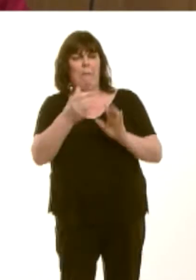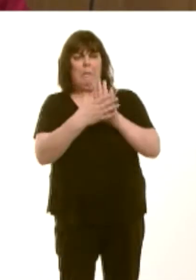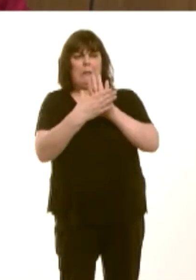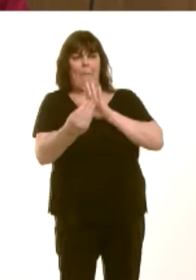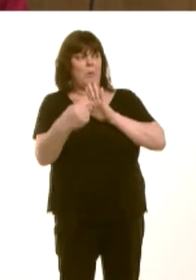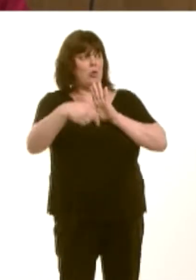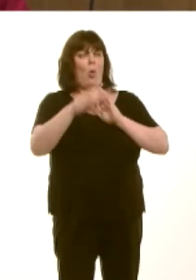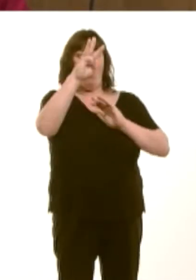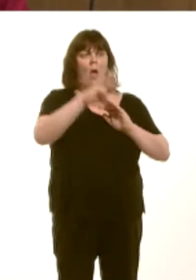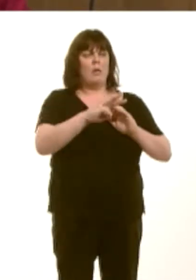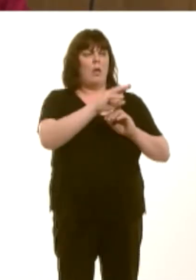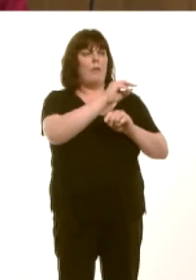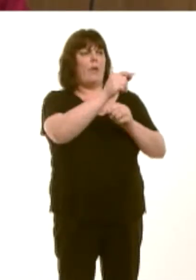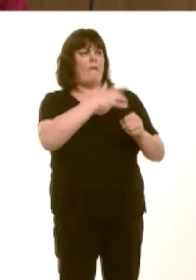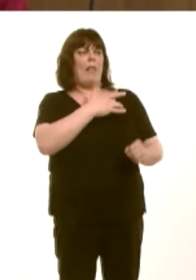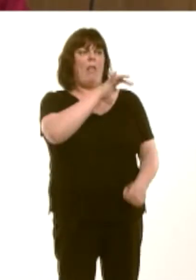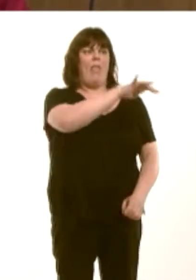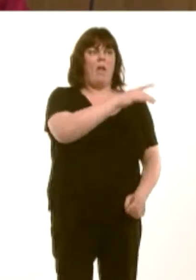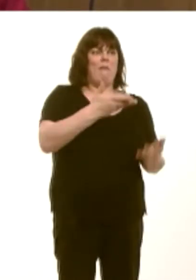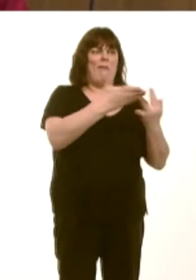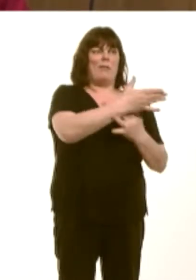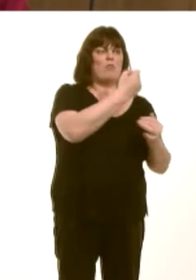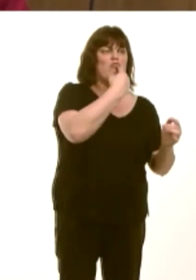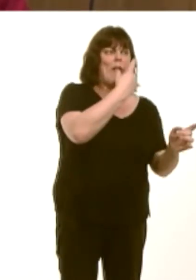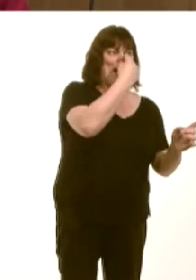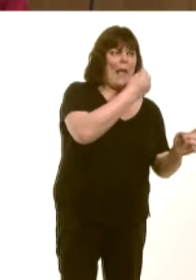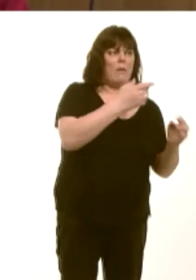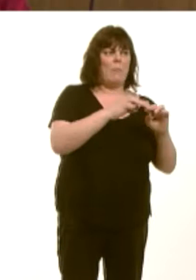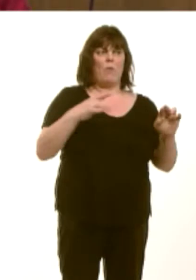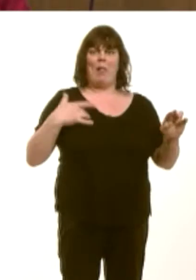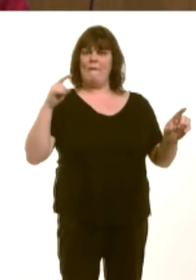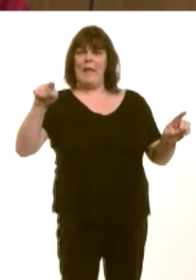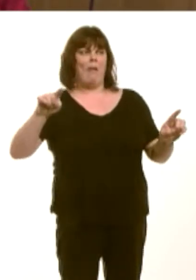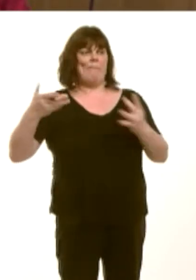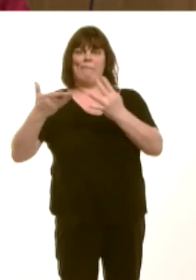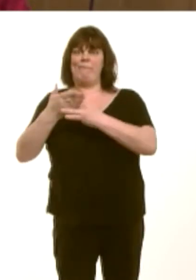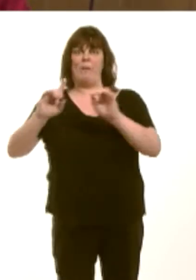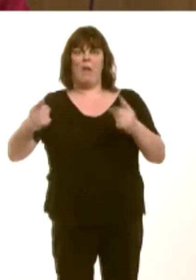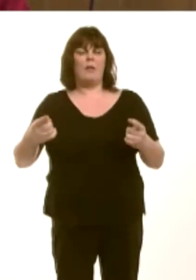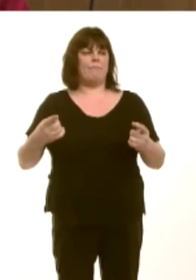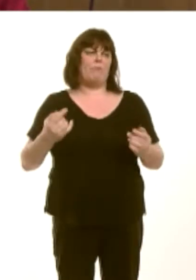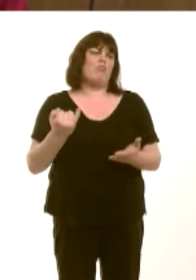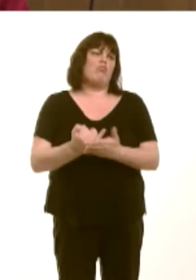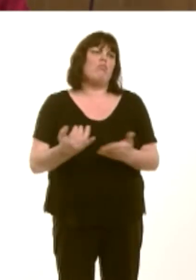had access to drugs in one part of Wales but not in another. Now, that must be eliminated, that much is true, and the IPFR review has allowed us to